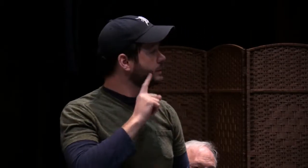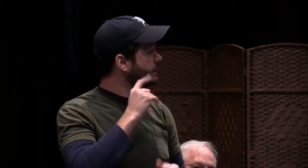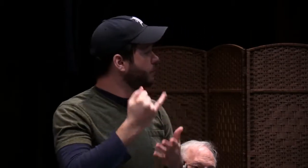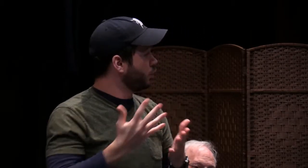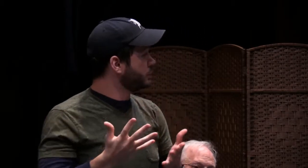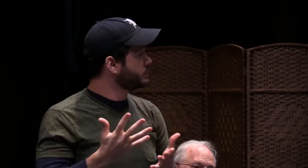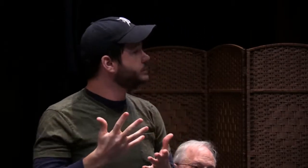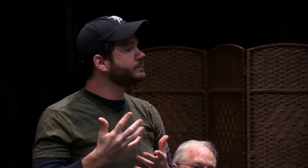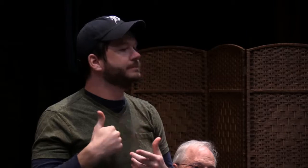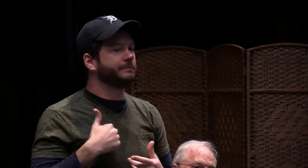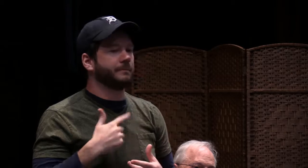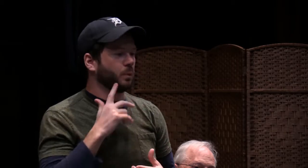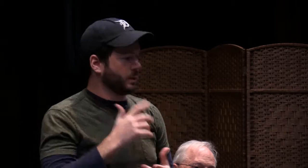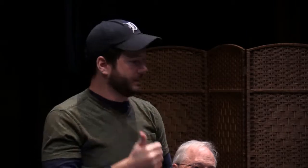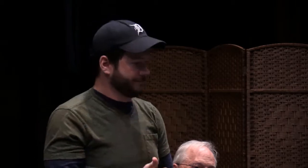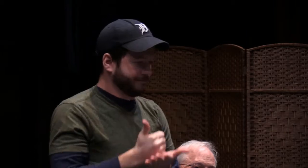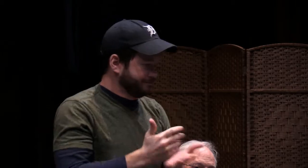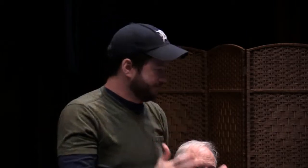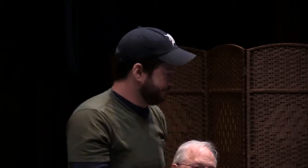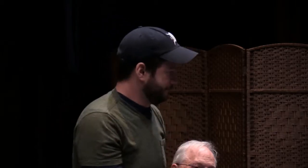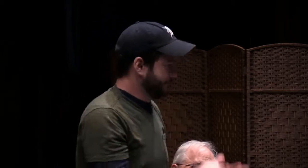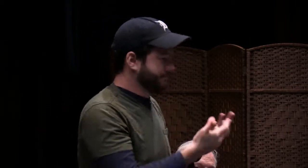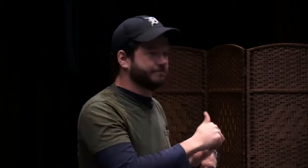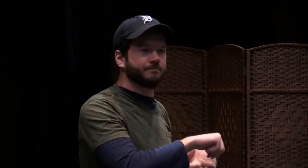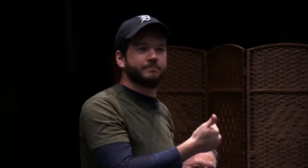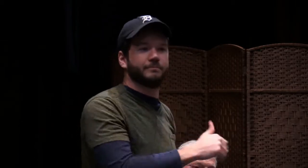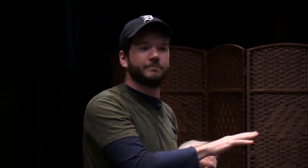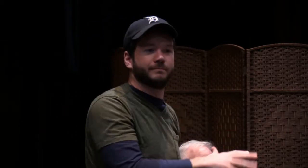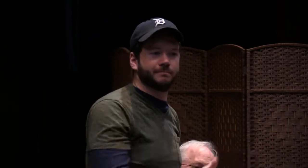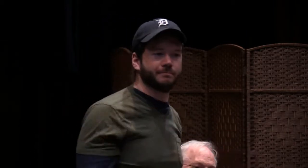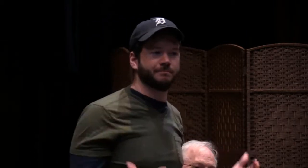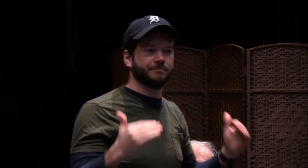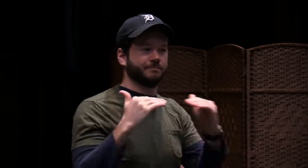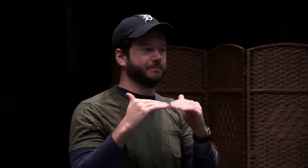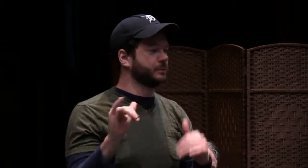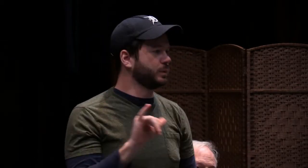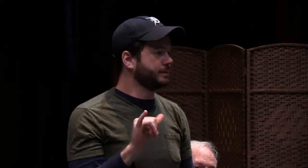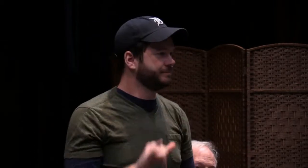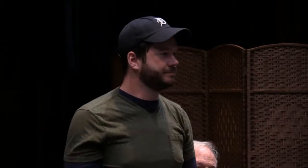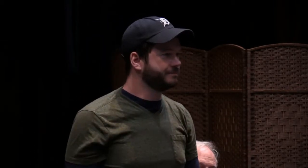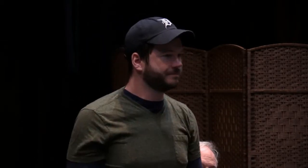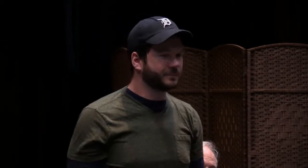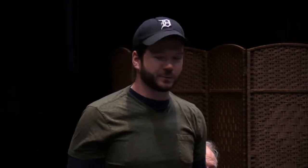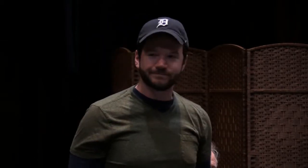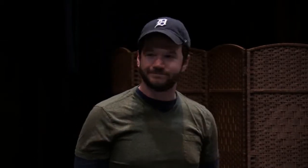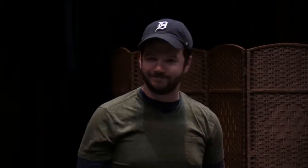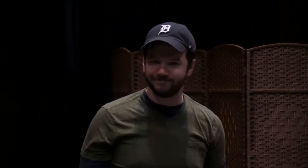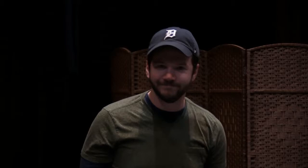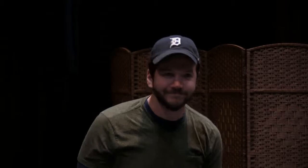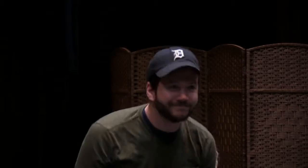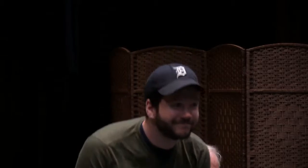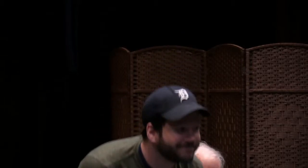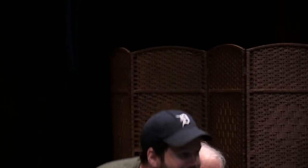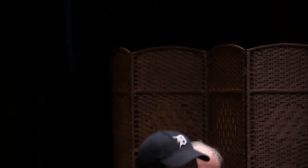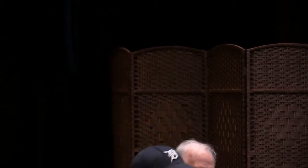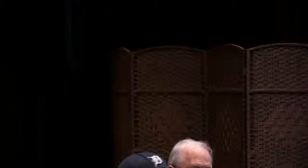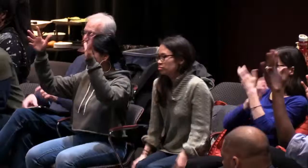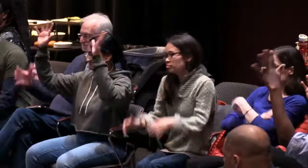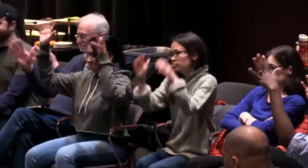and to keep mindful of the other artists that are here, and help to bring up my colleagues so that they can grow and develop as well.